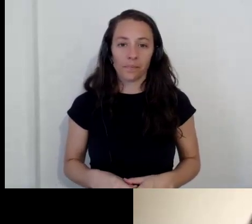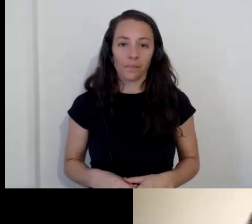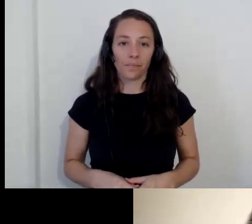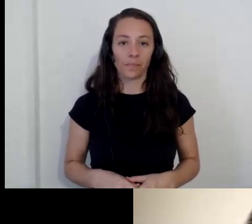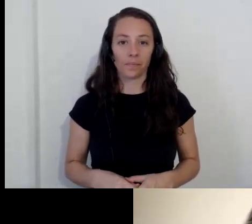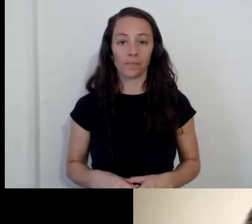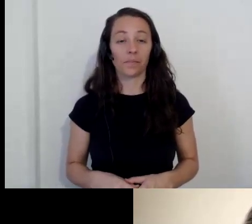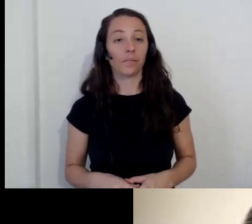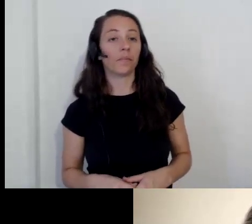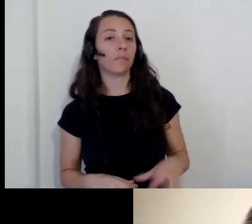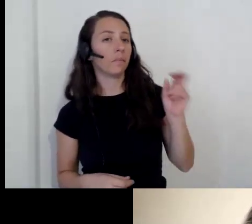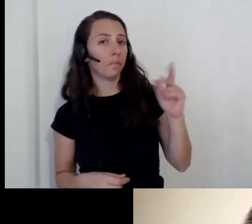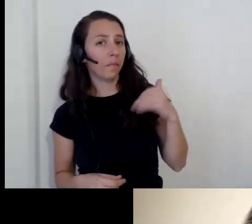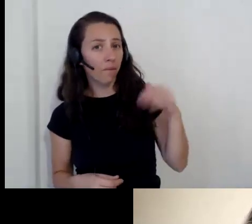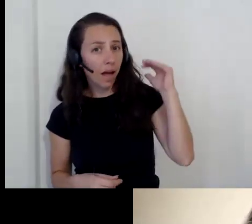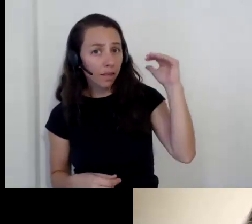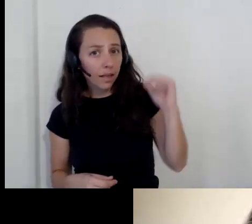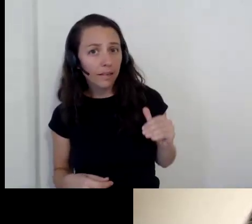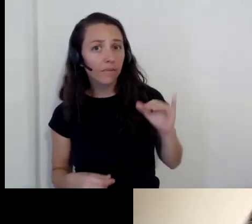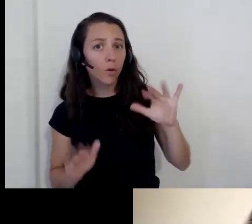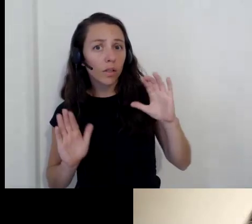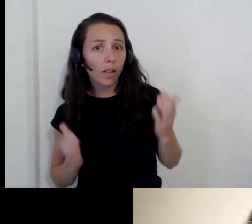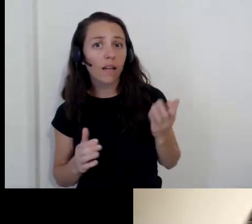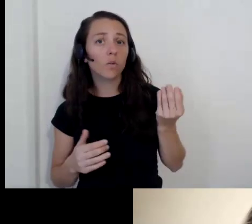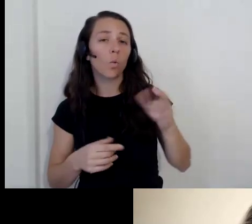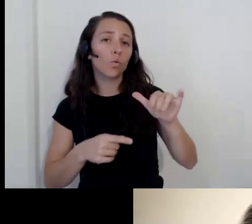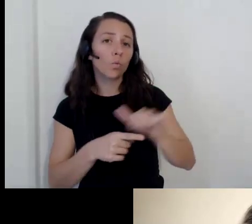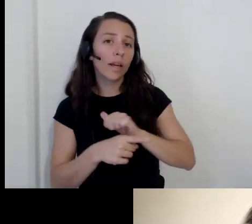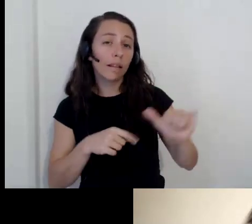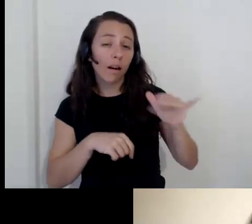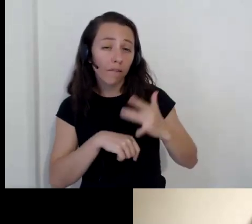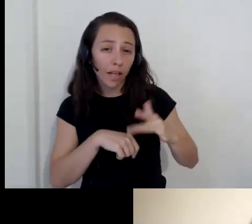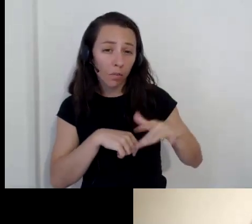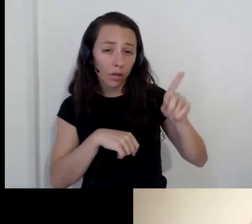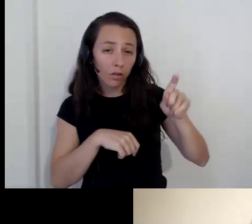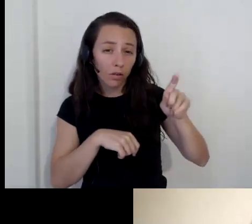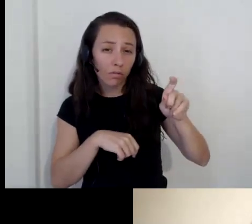Is there a list of the classes or trainings available? I'm guessing when you go online